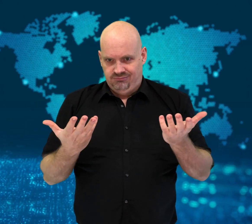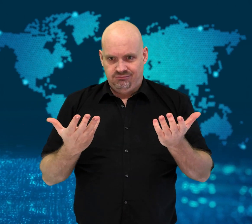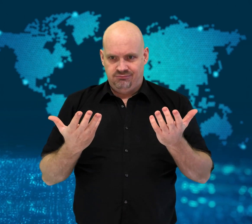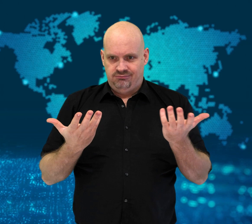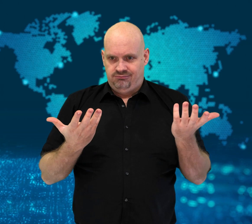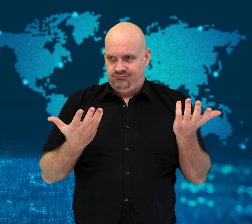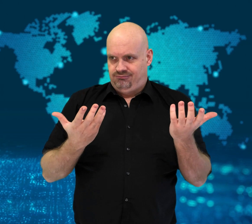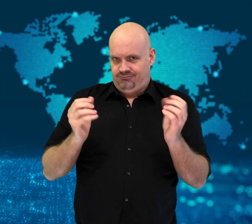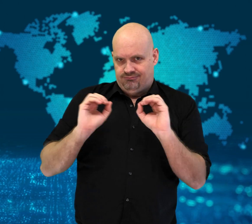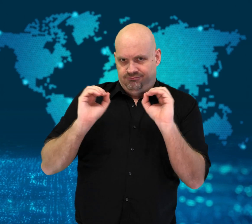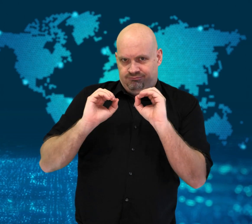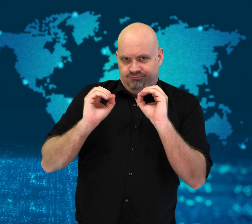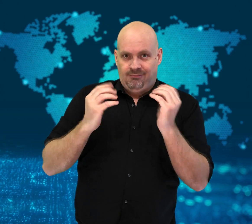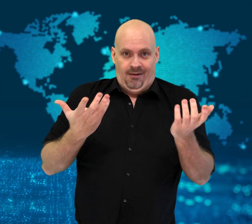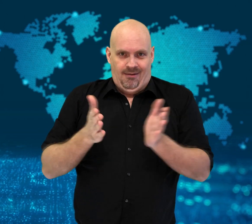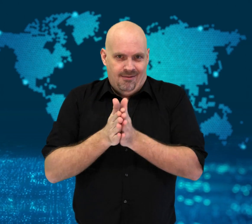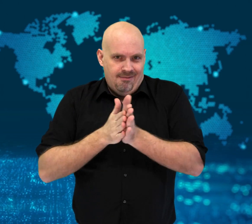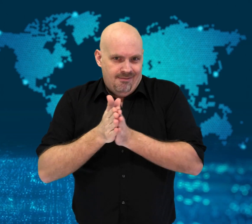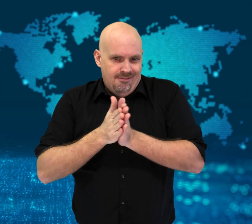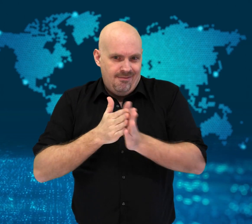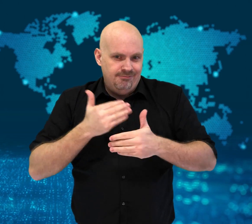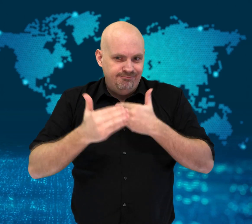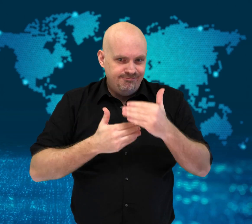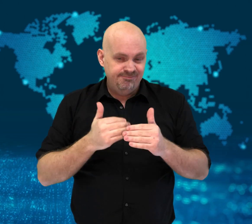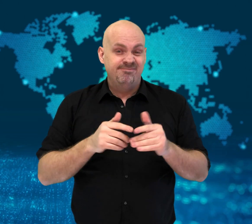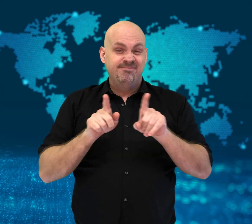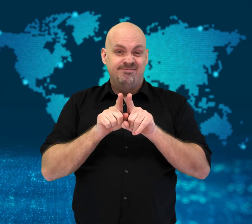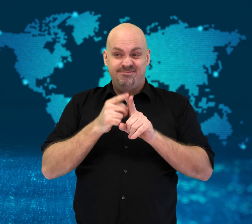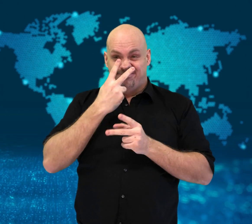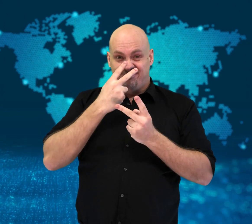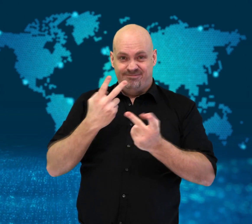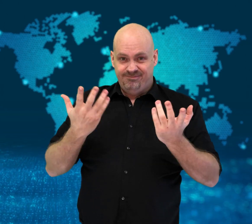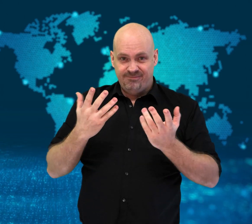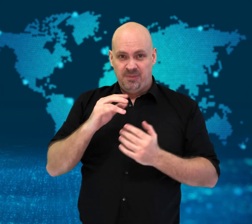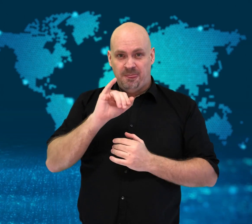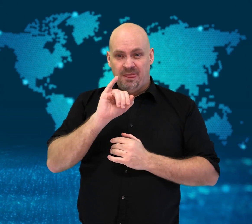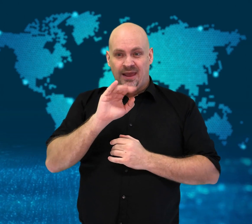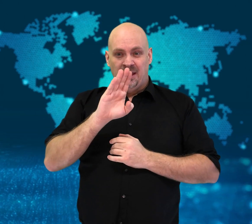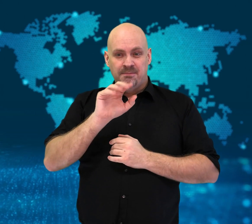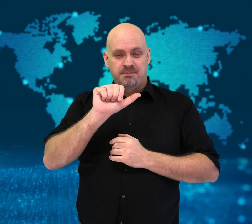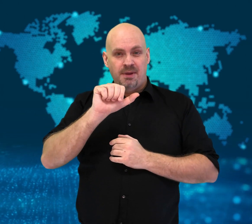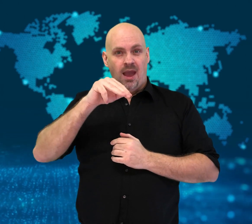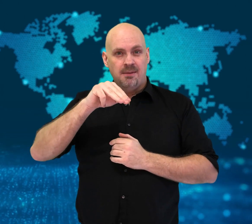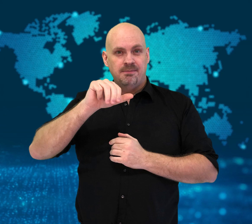They are taking advantage of budget cuts of IBAMA,